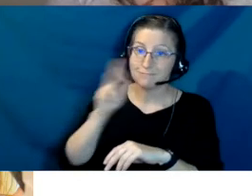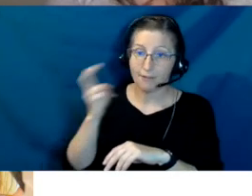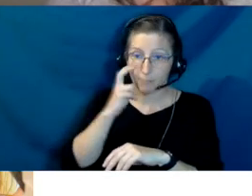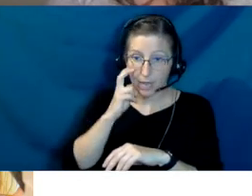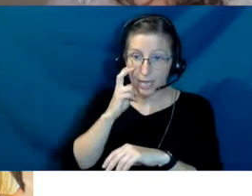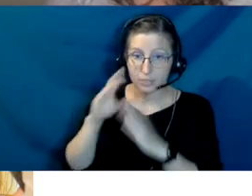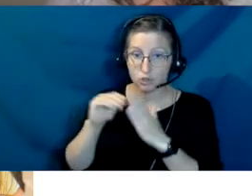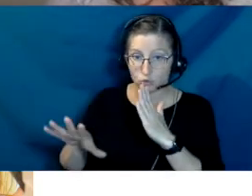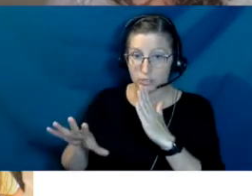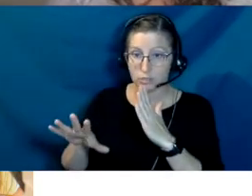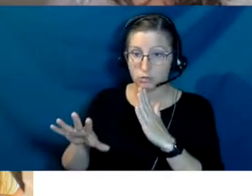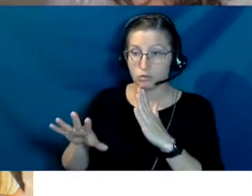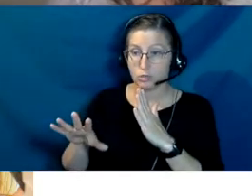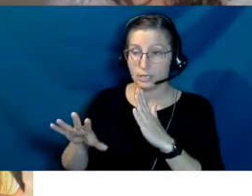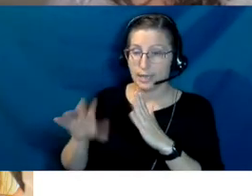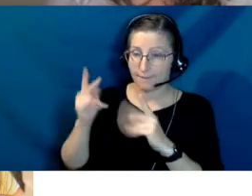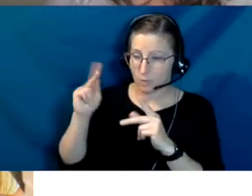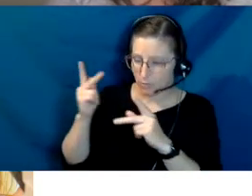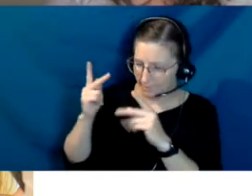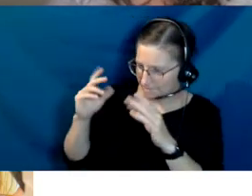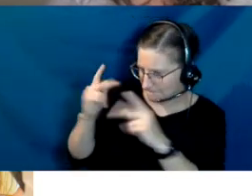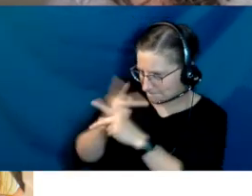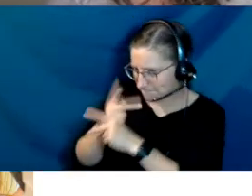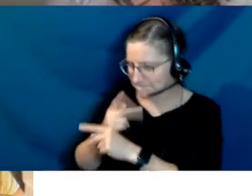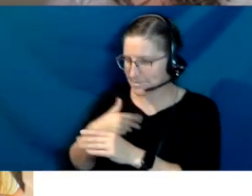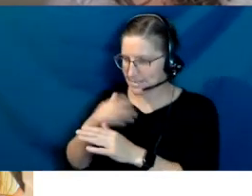look at them through a lens that considers their social-emotional well-being and their